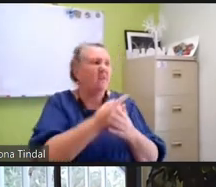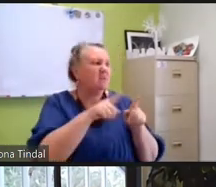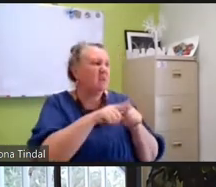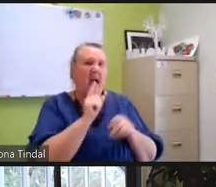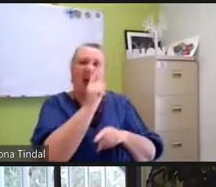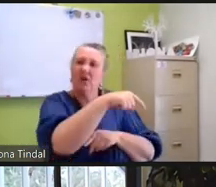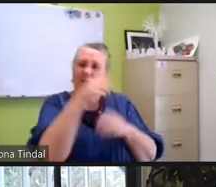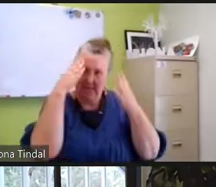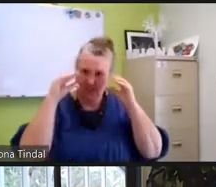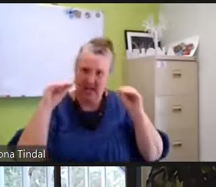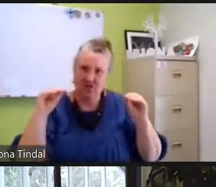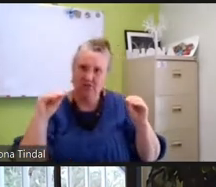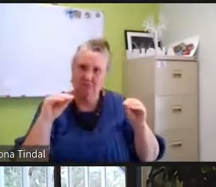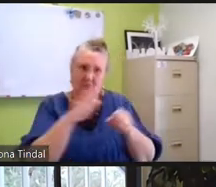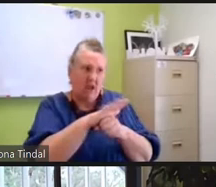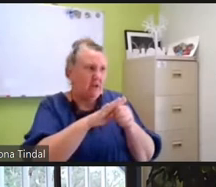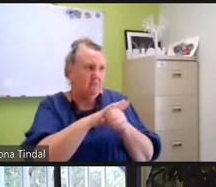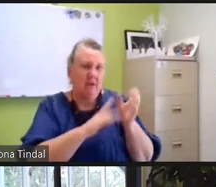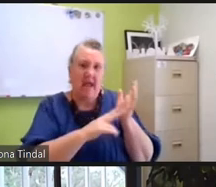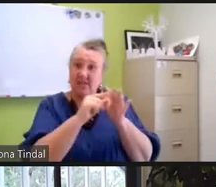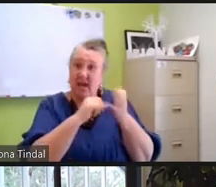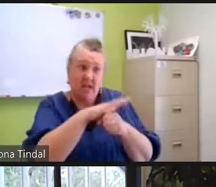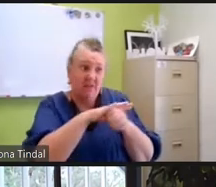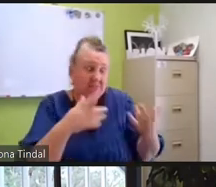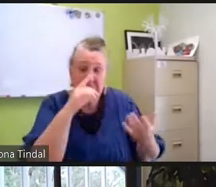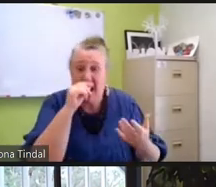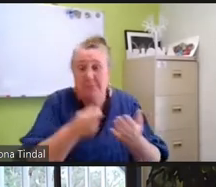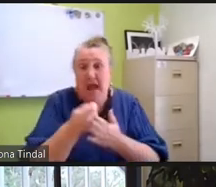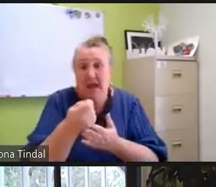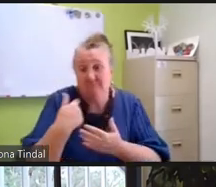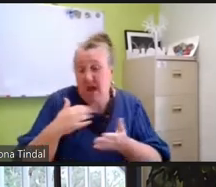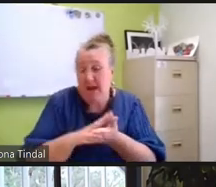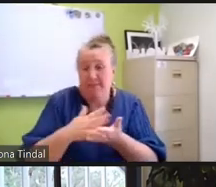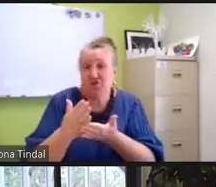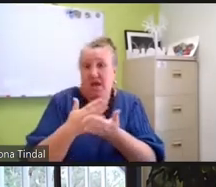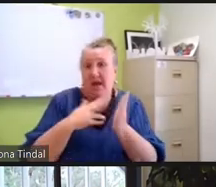you need to organise that yourself, but outside of the education space, within the out space,